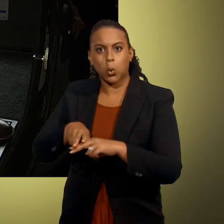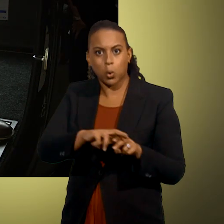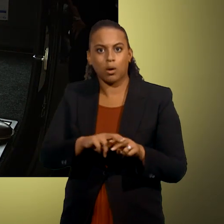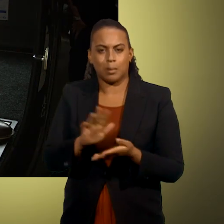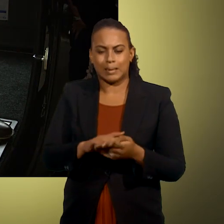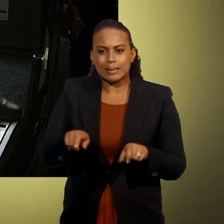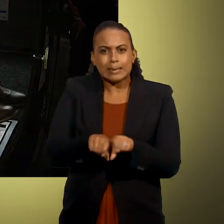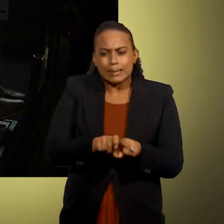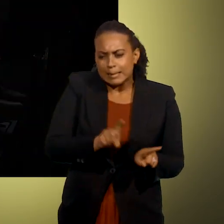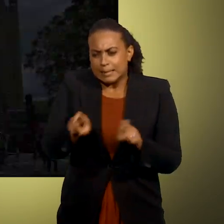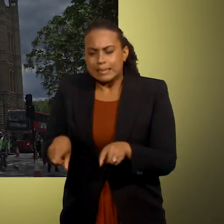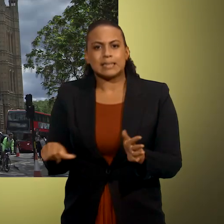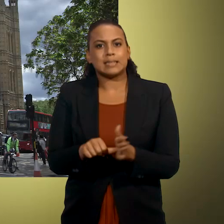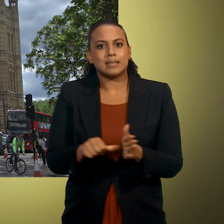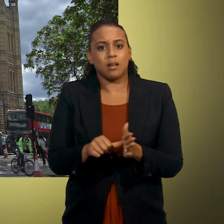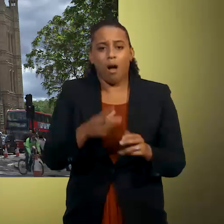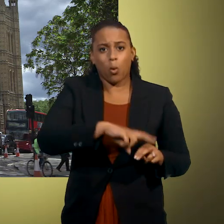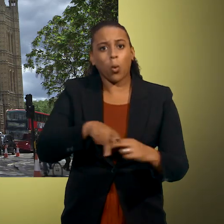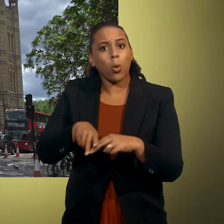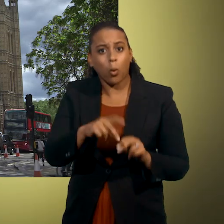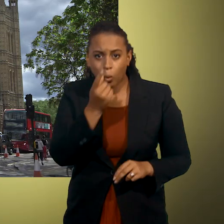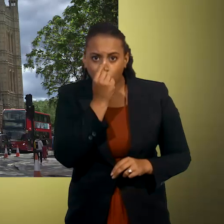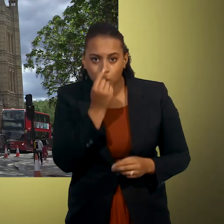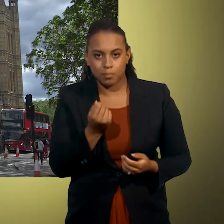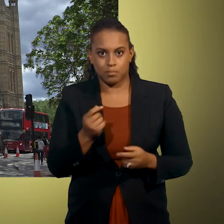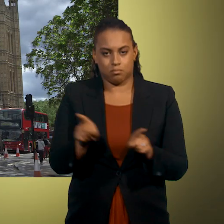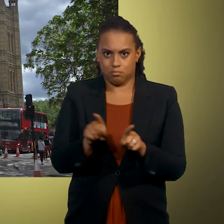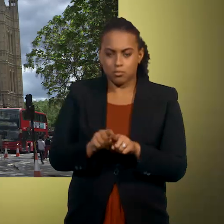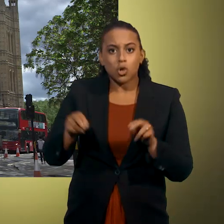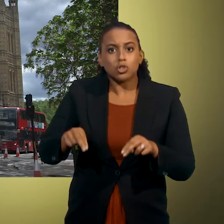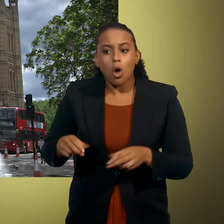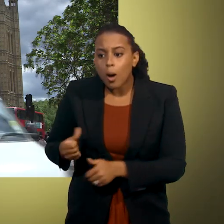mobility. Assistance dogs travel free of charge.